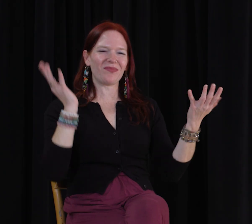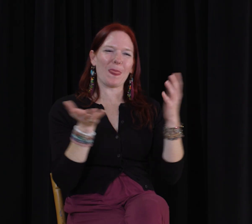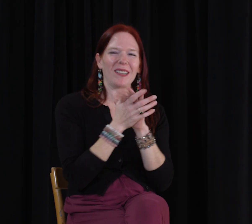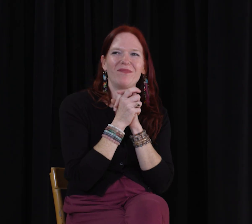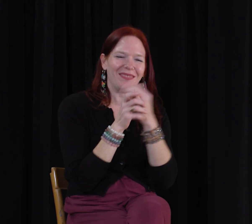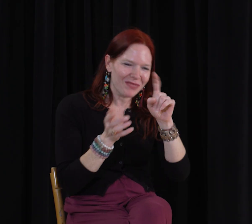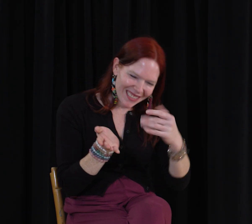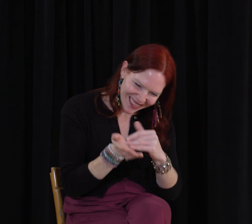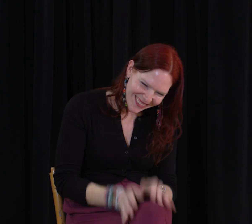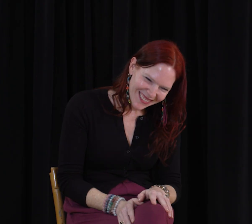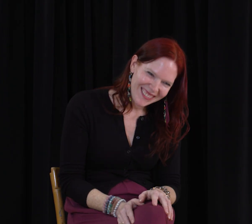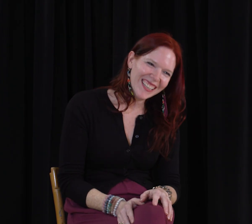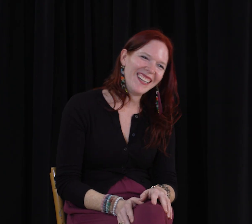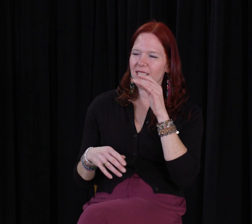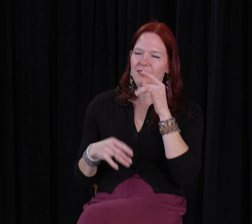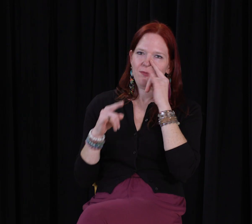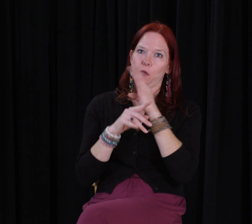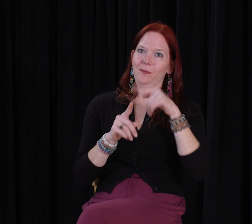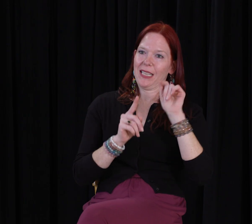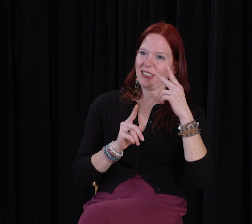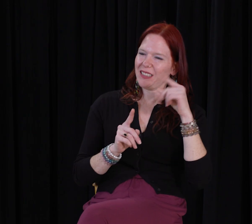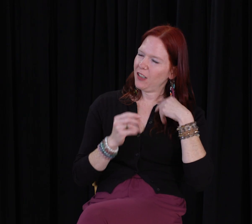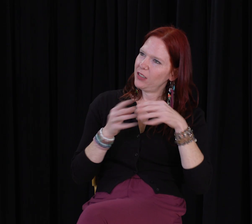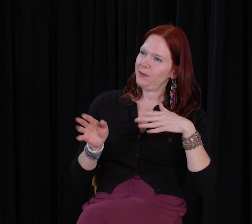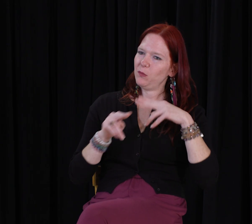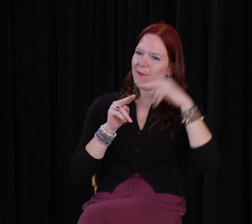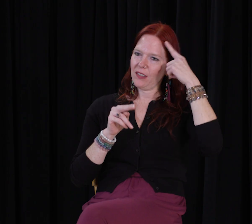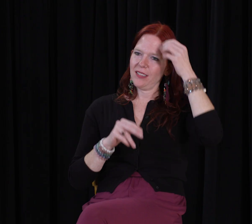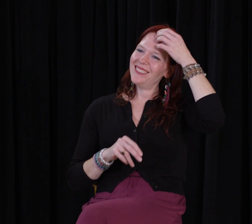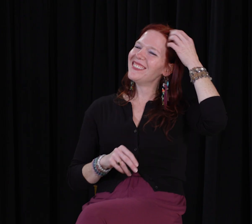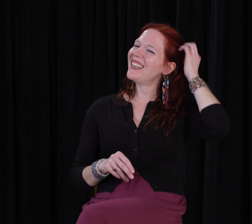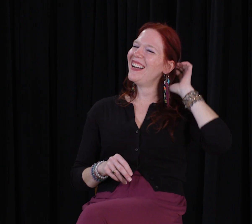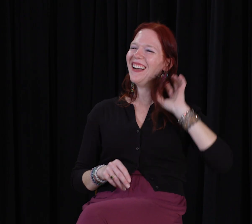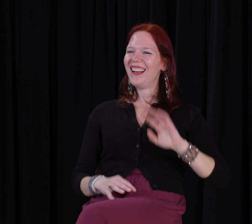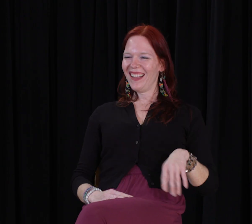Can you repeat the question? Ironically, we’re talking about ADHD, and I lost my train of thought.